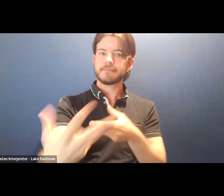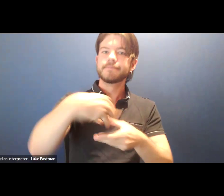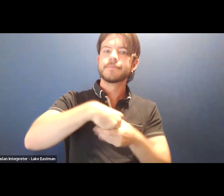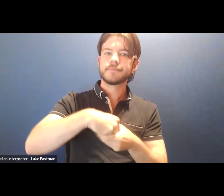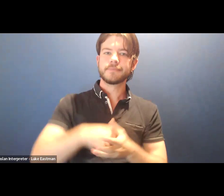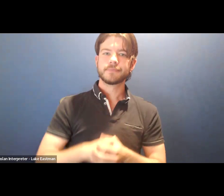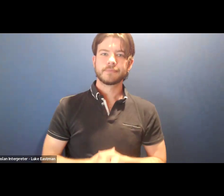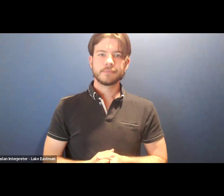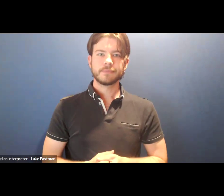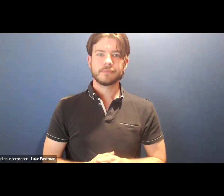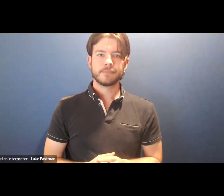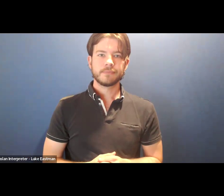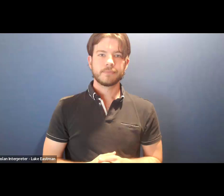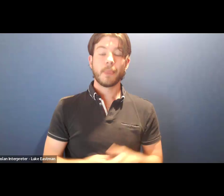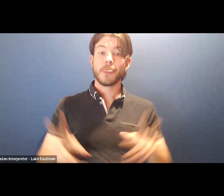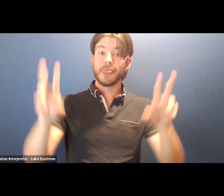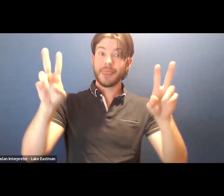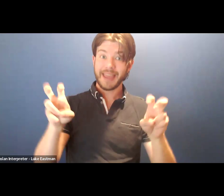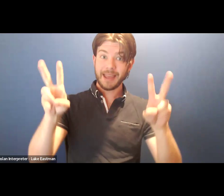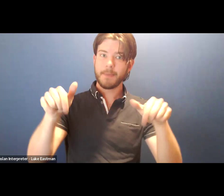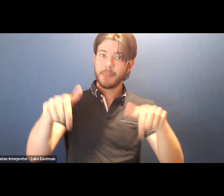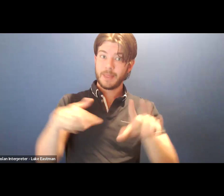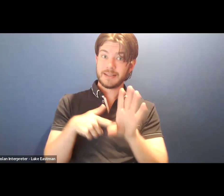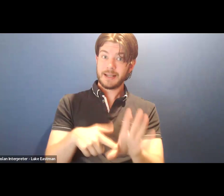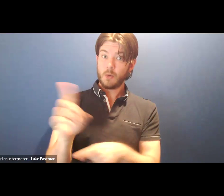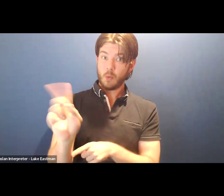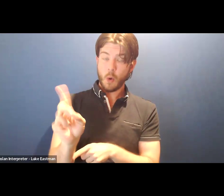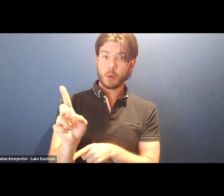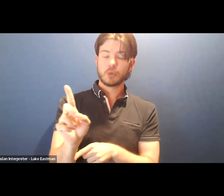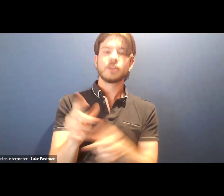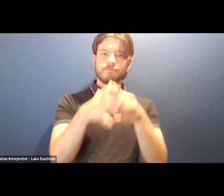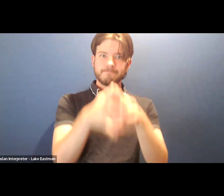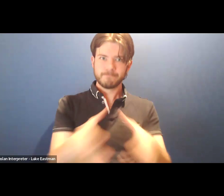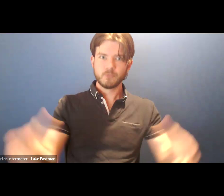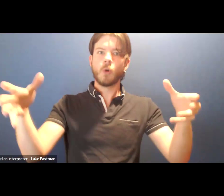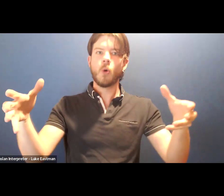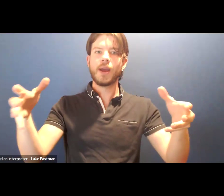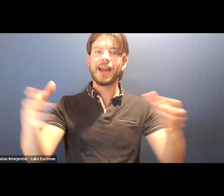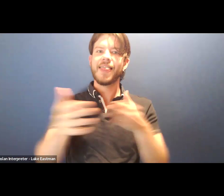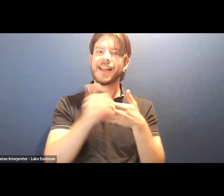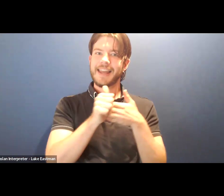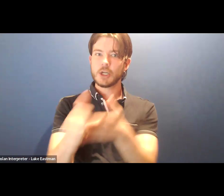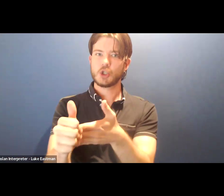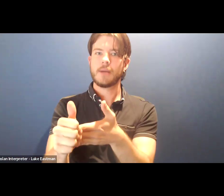disability. The theme this year is